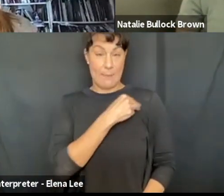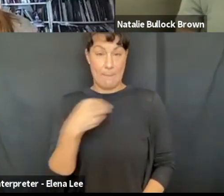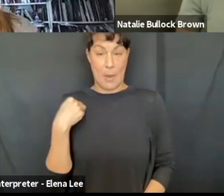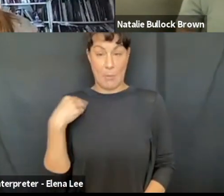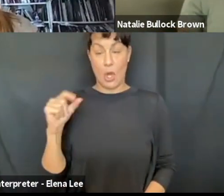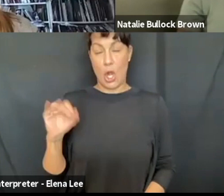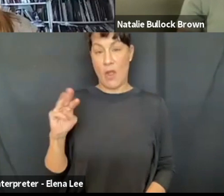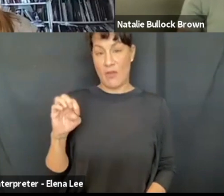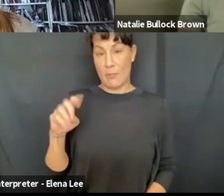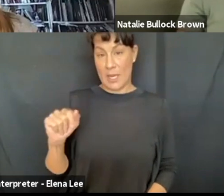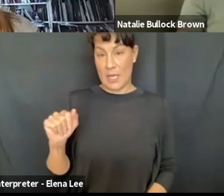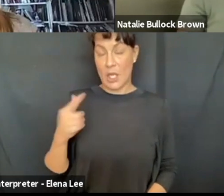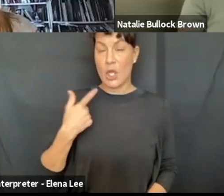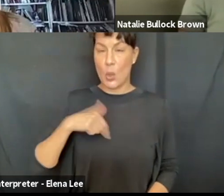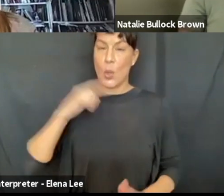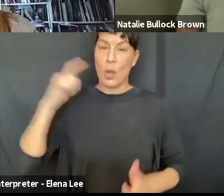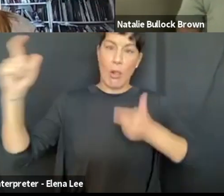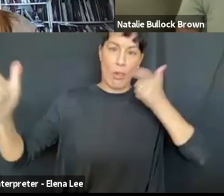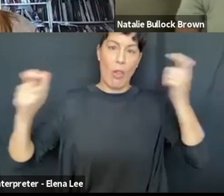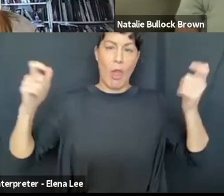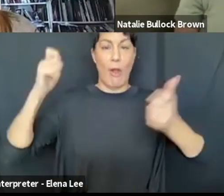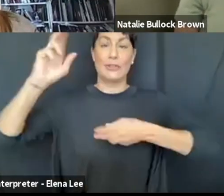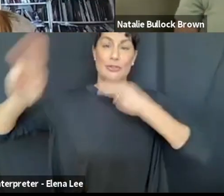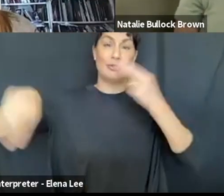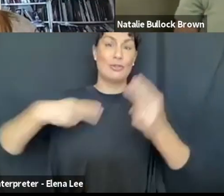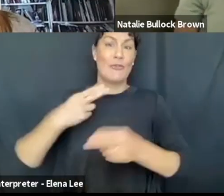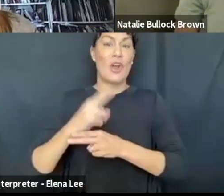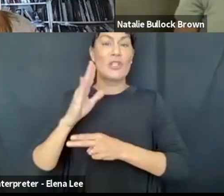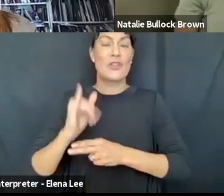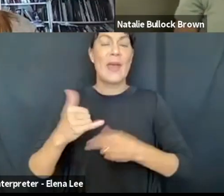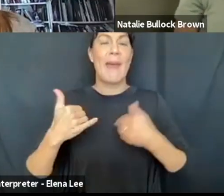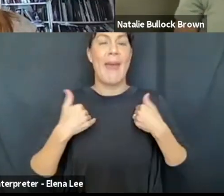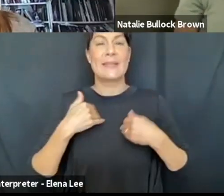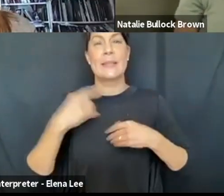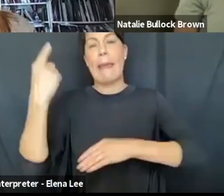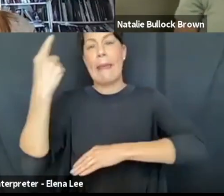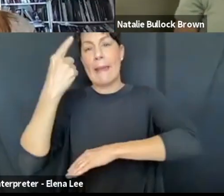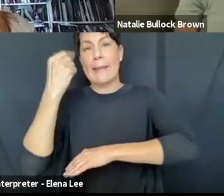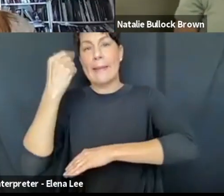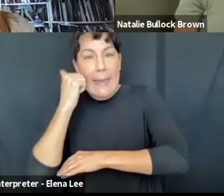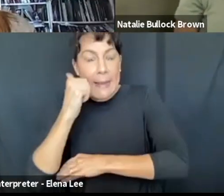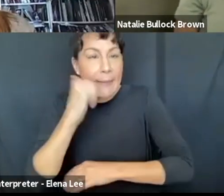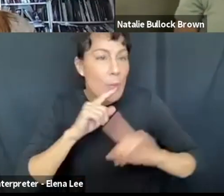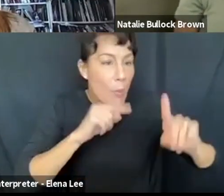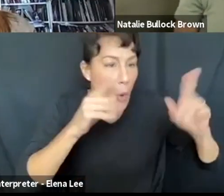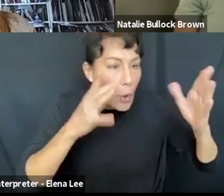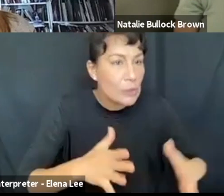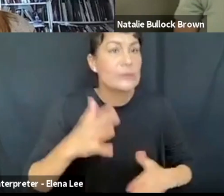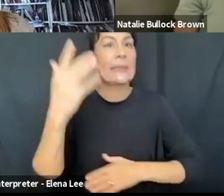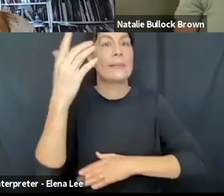we are this large universe that includes daily reporters, daily television reporters, long-term,